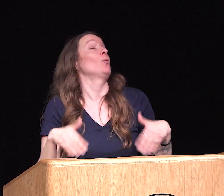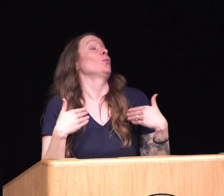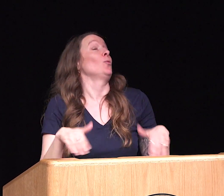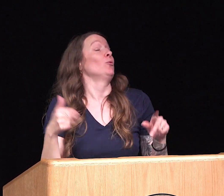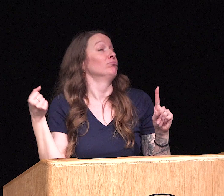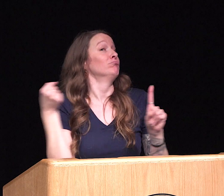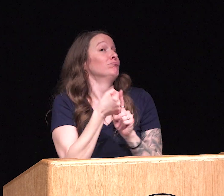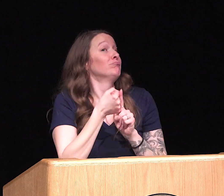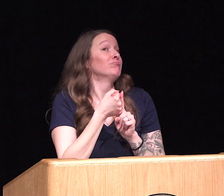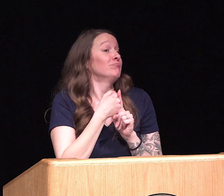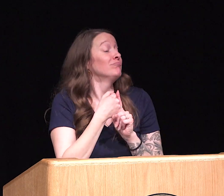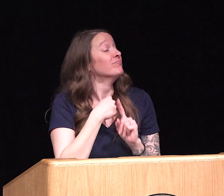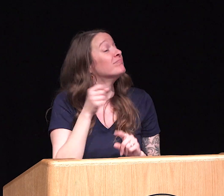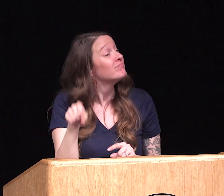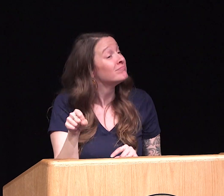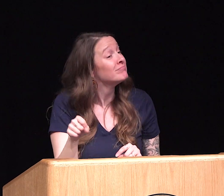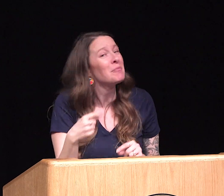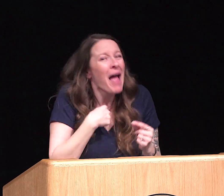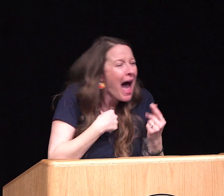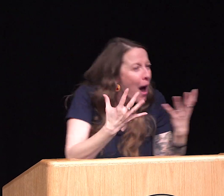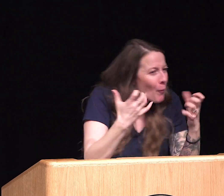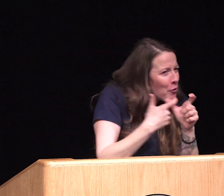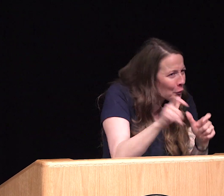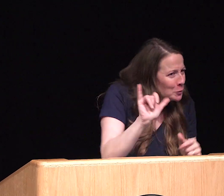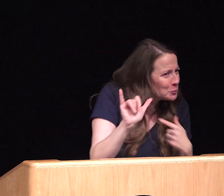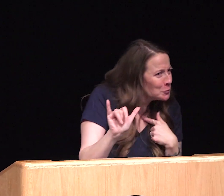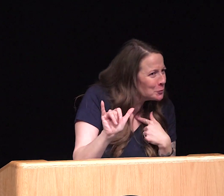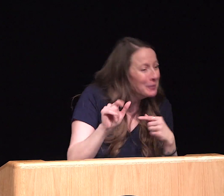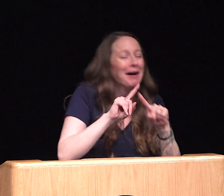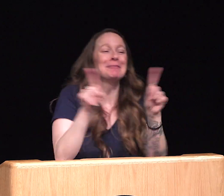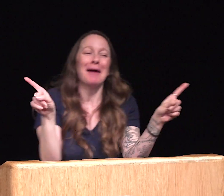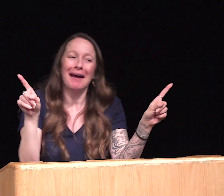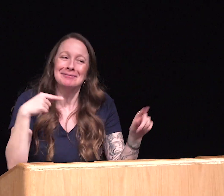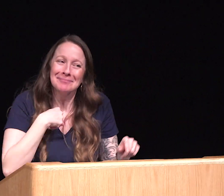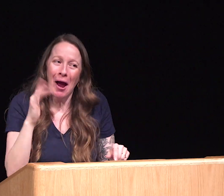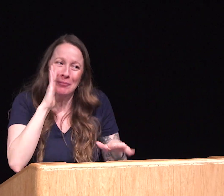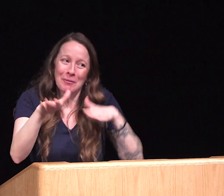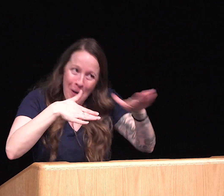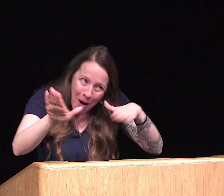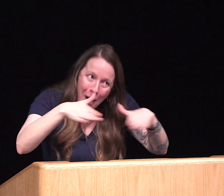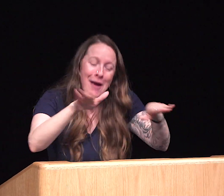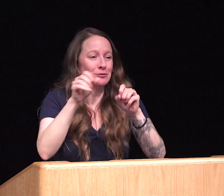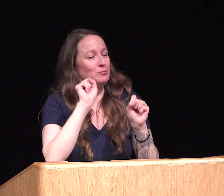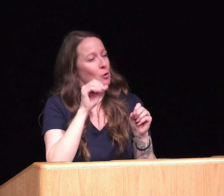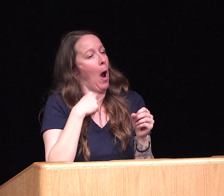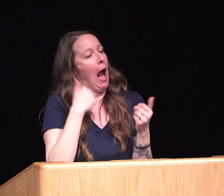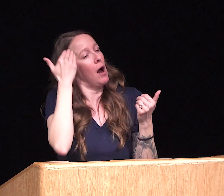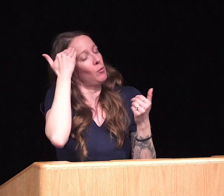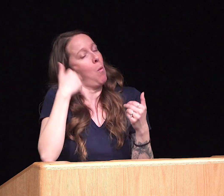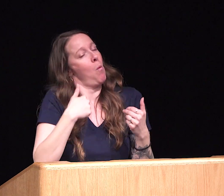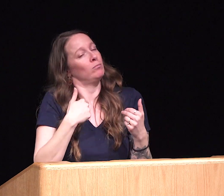And that was very impactful to hear. I want to run, too, but I am going to walk and knock down